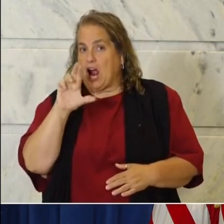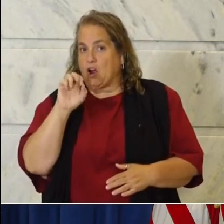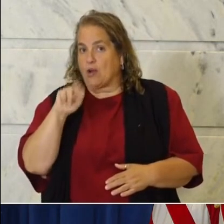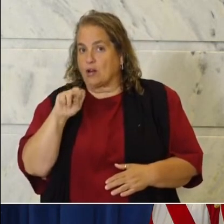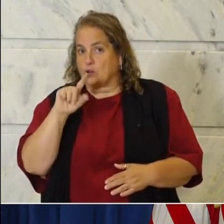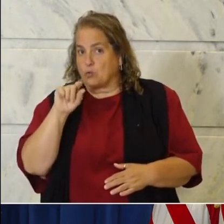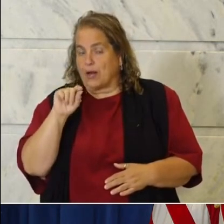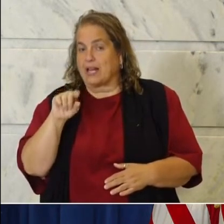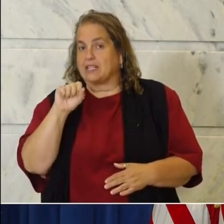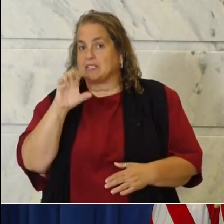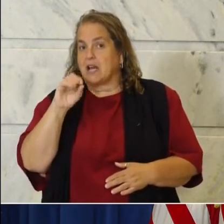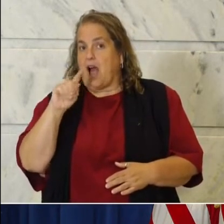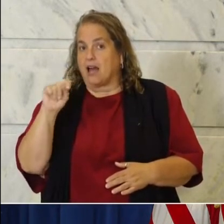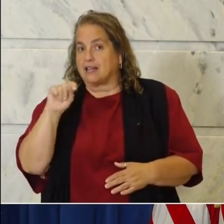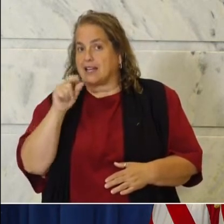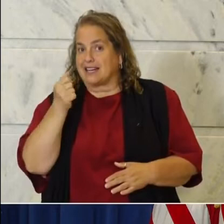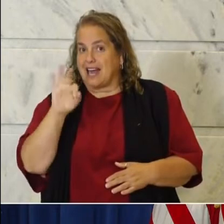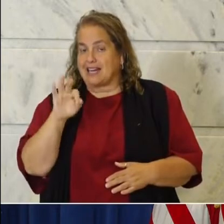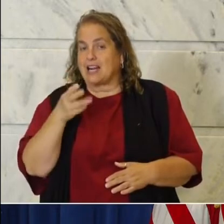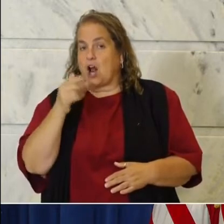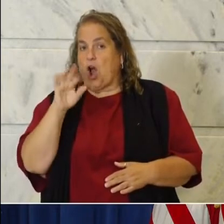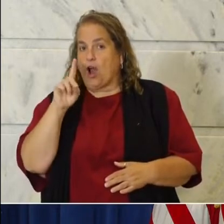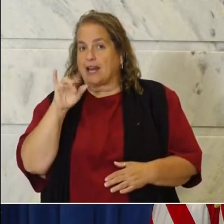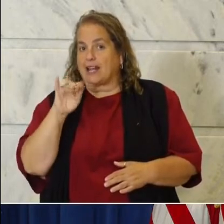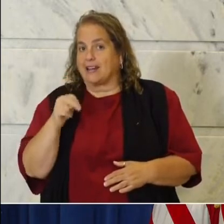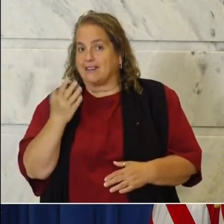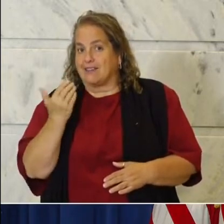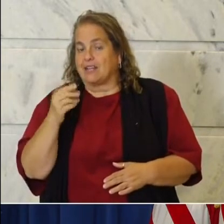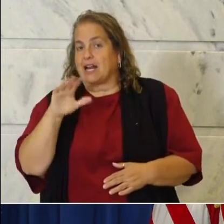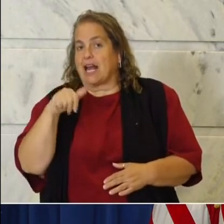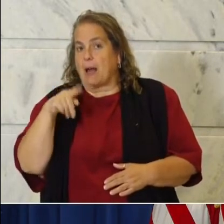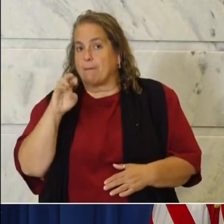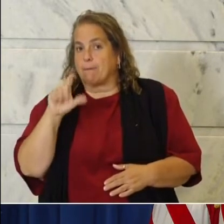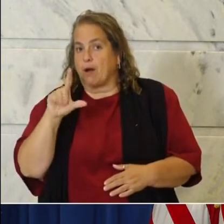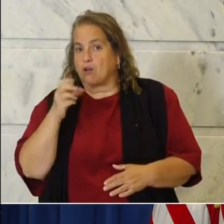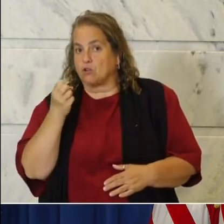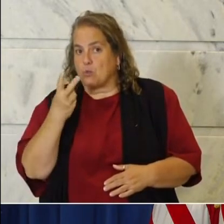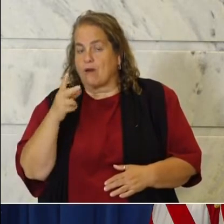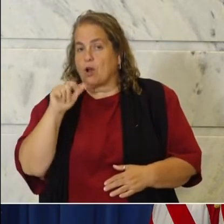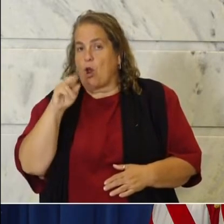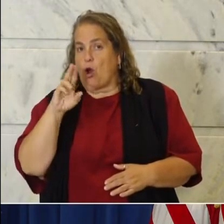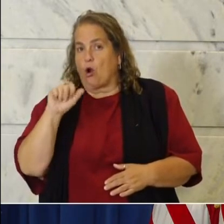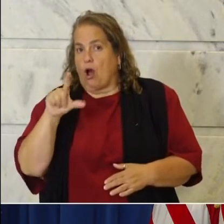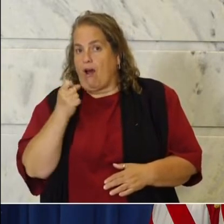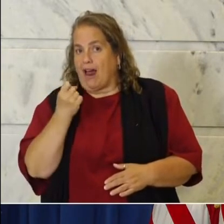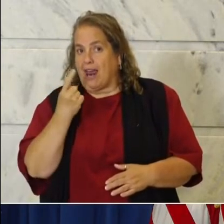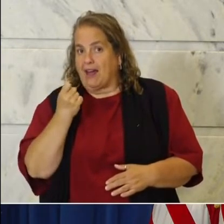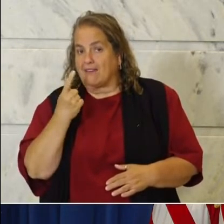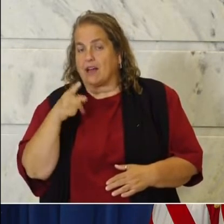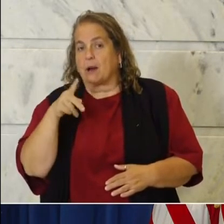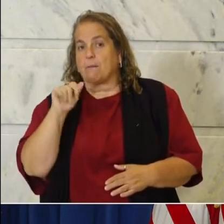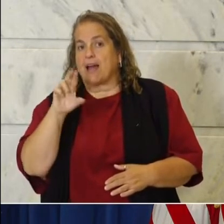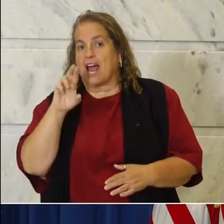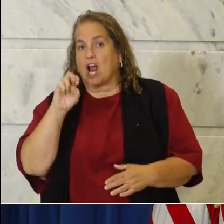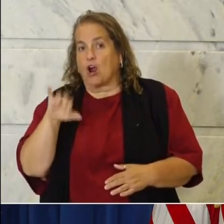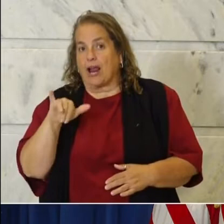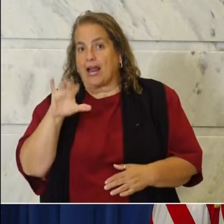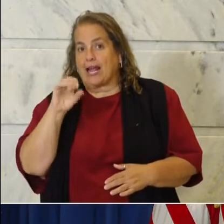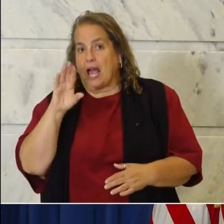Scott, 19. Hardened 15. Campbell, 12. Laurel 11. Perry County 11. Bullet